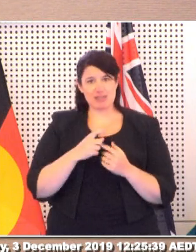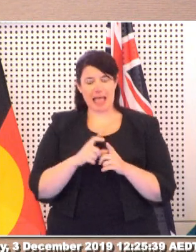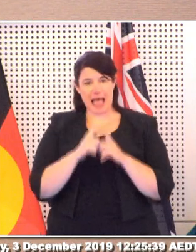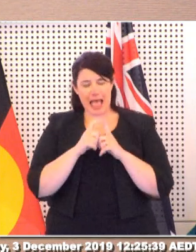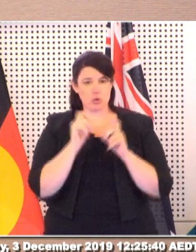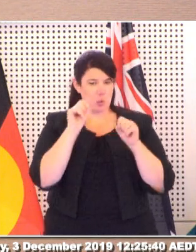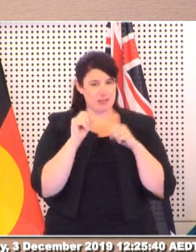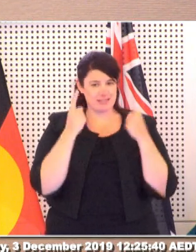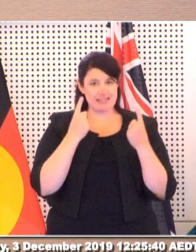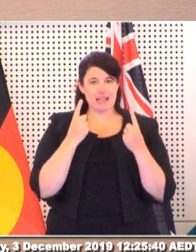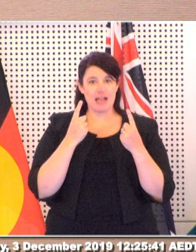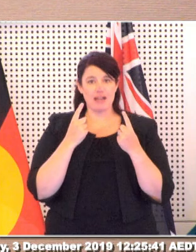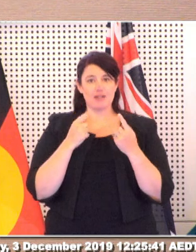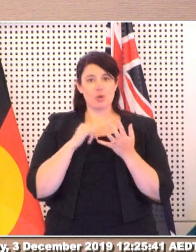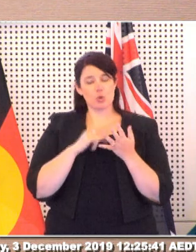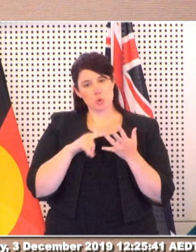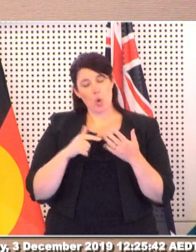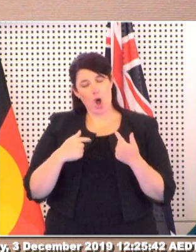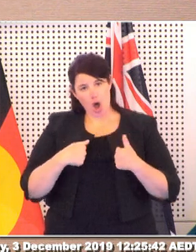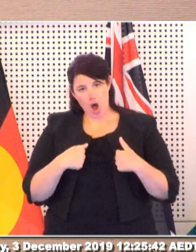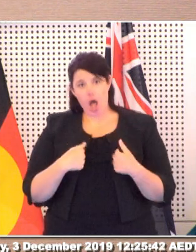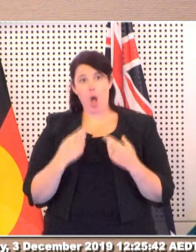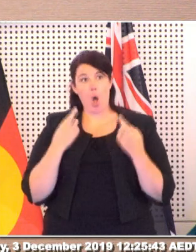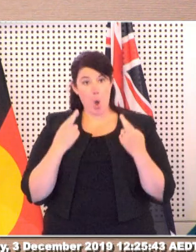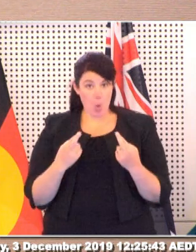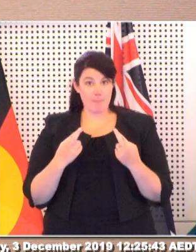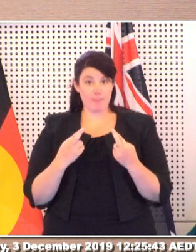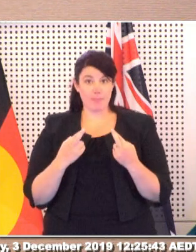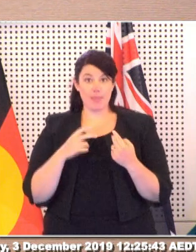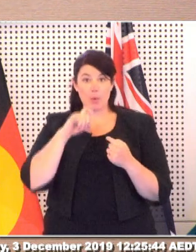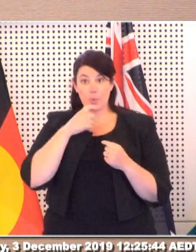So I hope that there will be either specialist staff or specialist